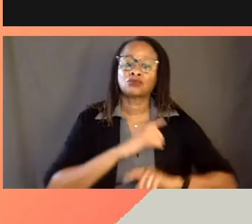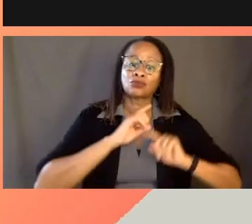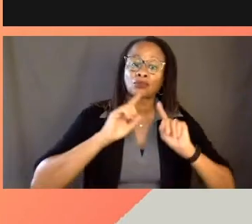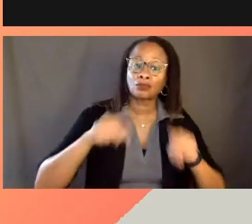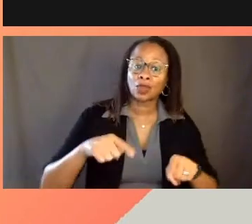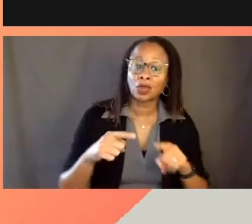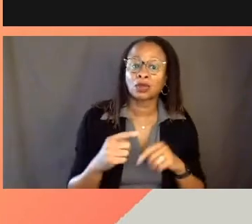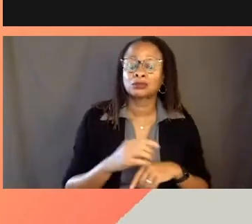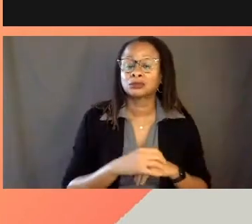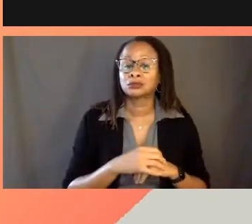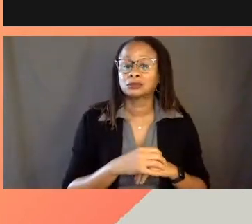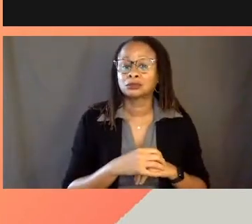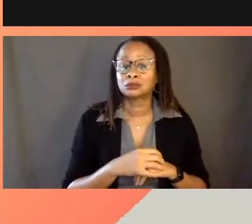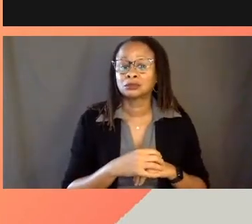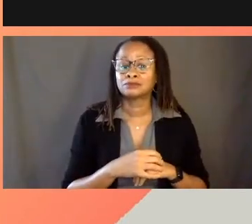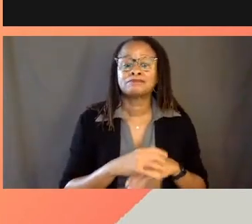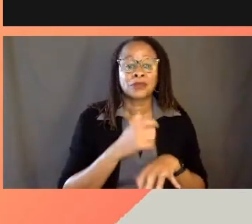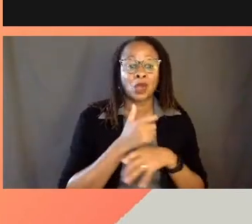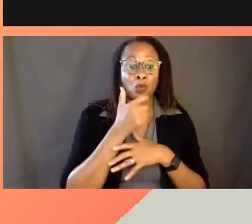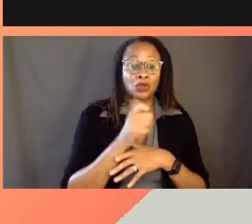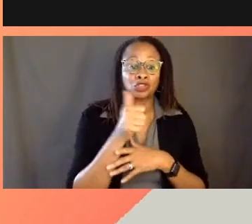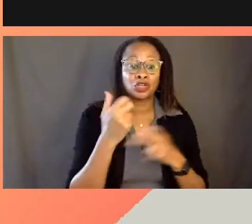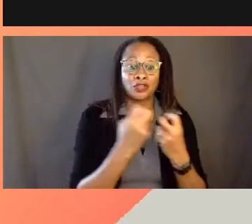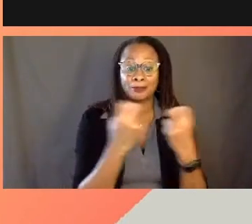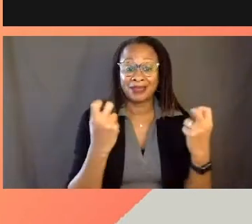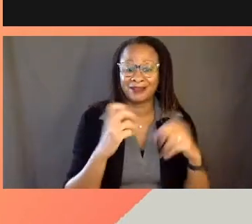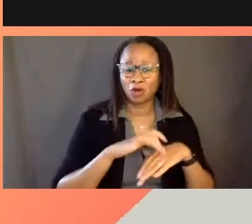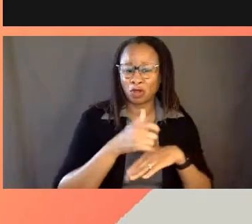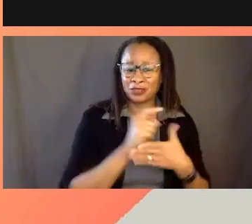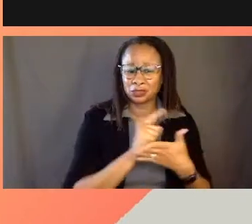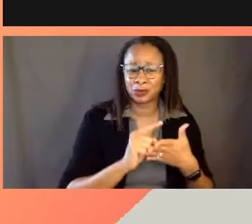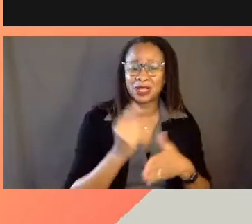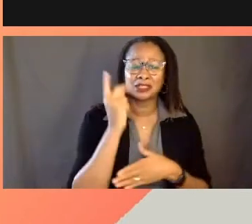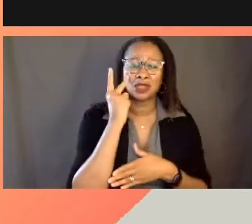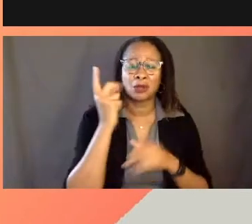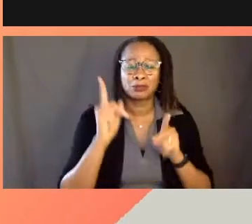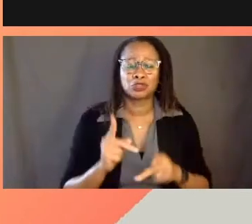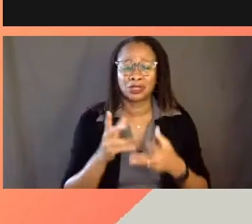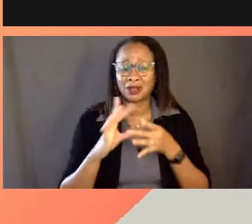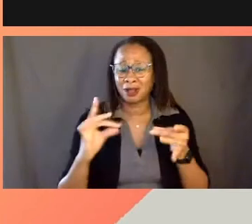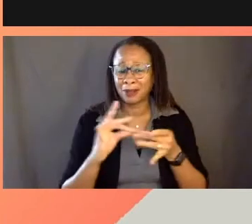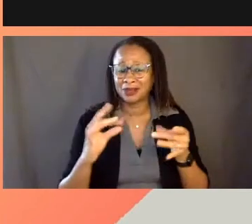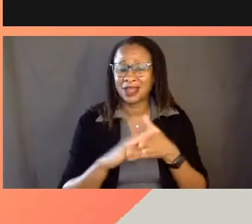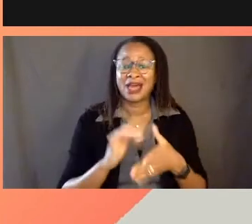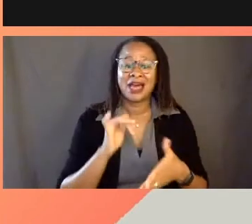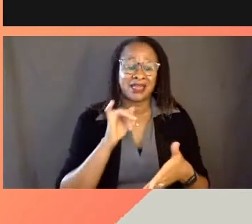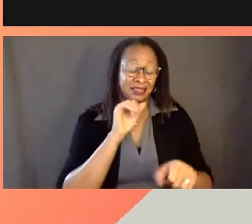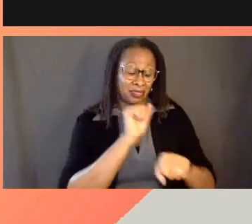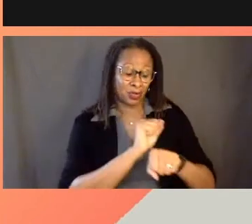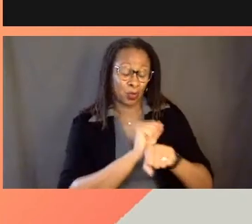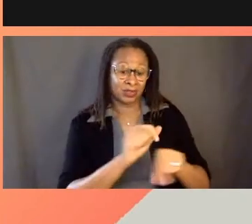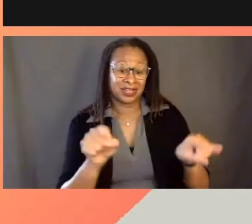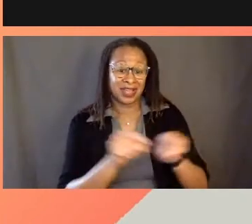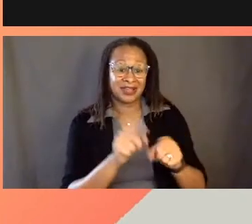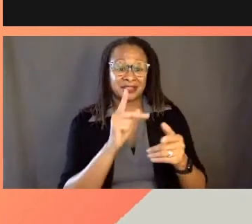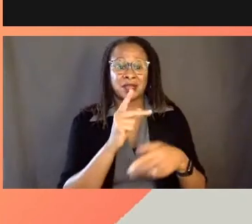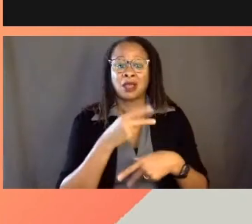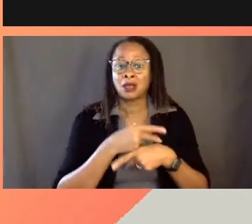watching another panel earlier this week, I saw someone comment that, you know, they worked as a programmer in the pub,